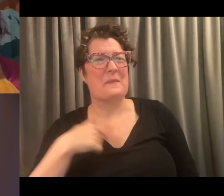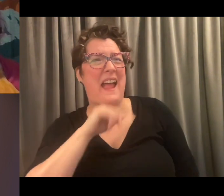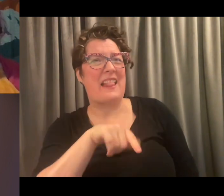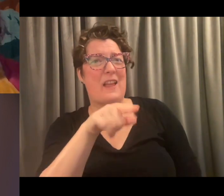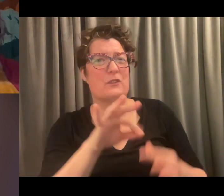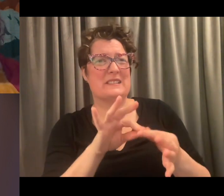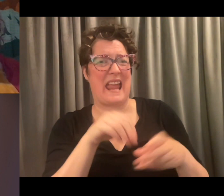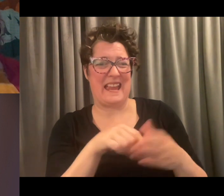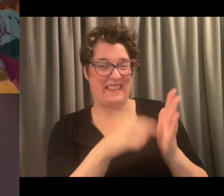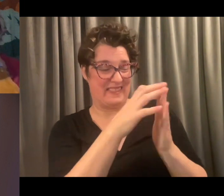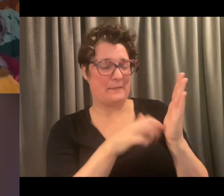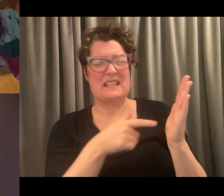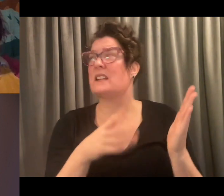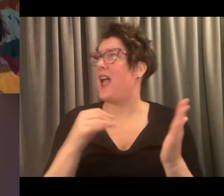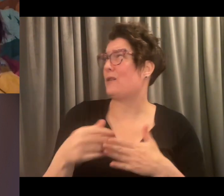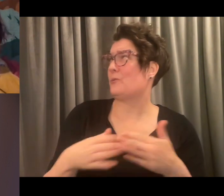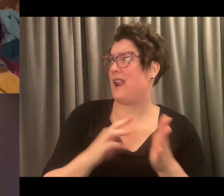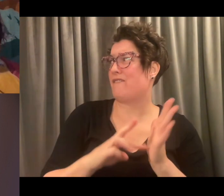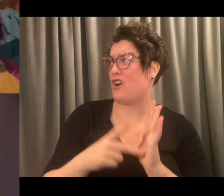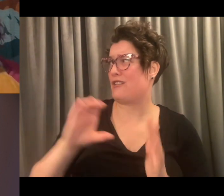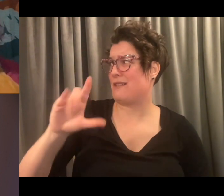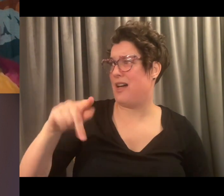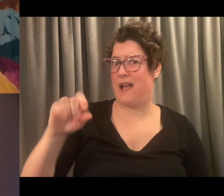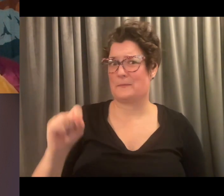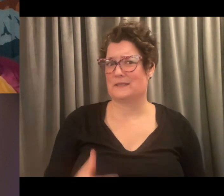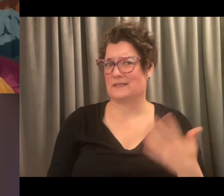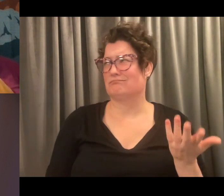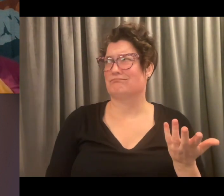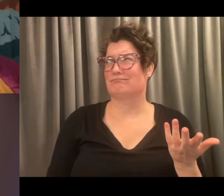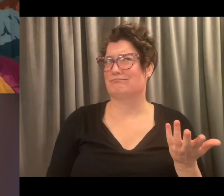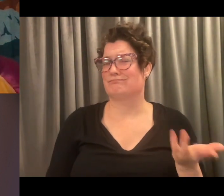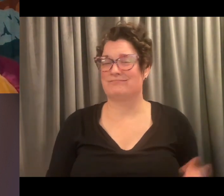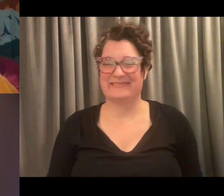Rebekah: And shoe bells.